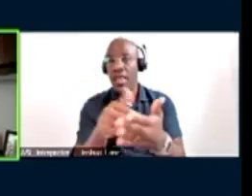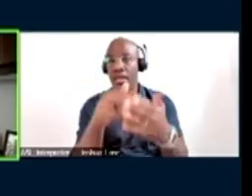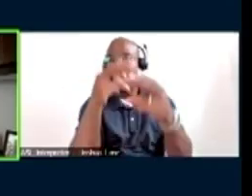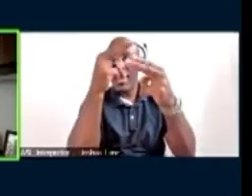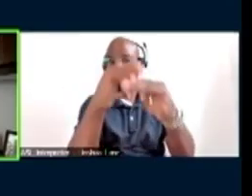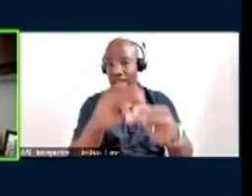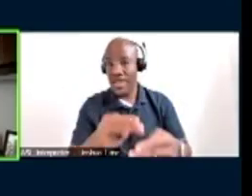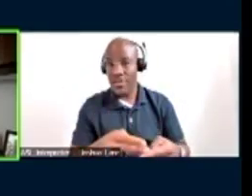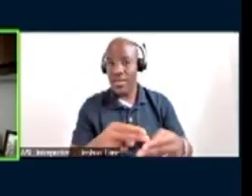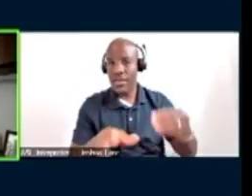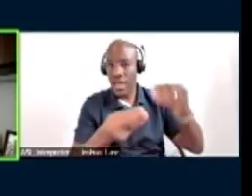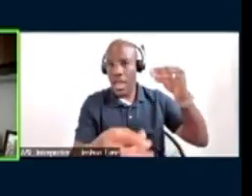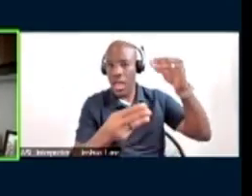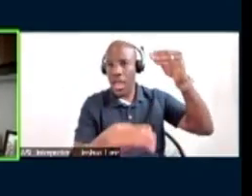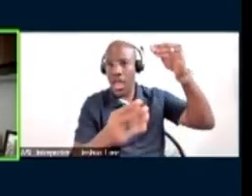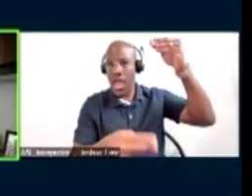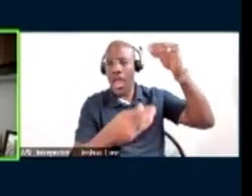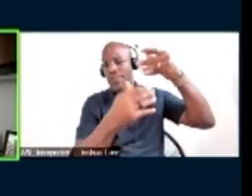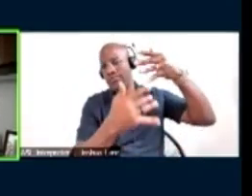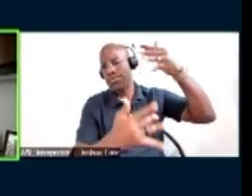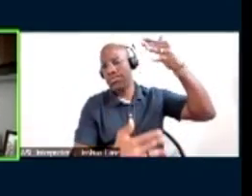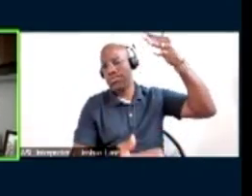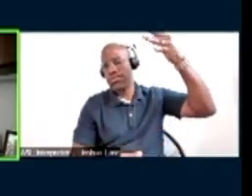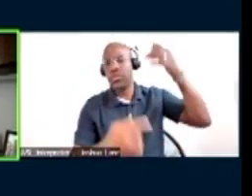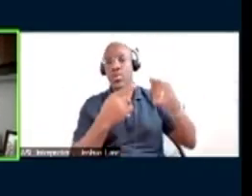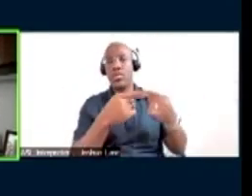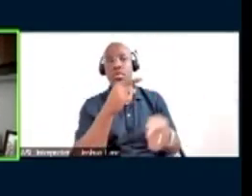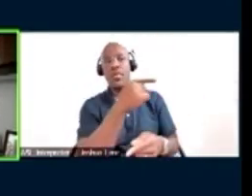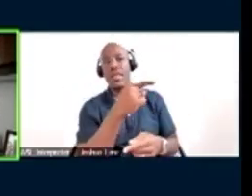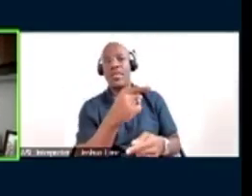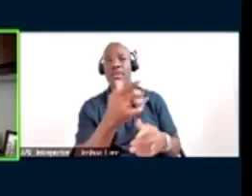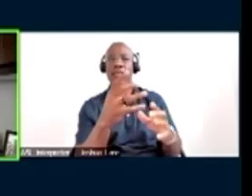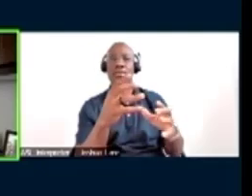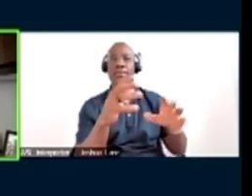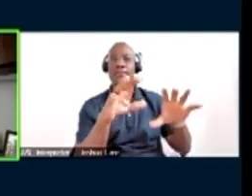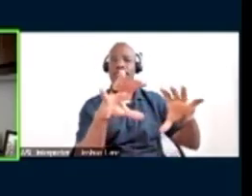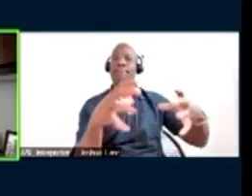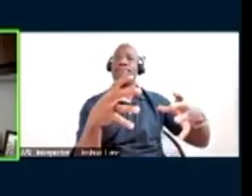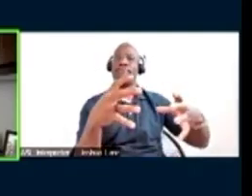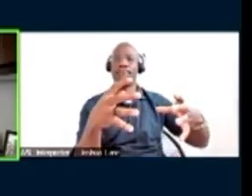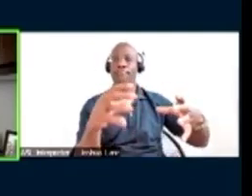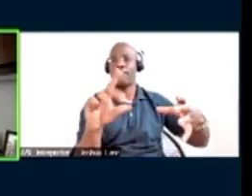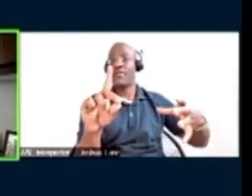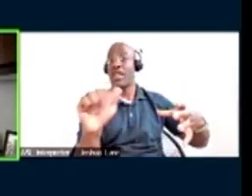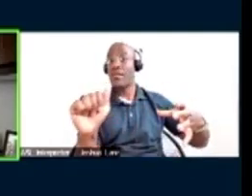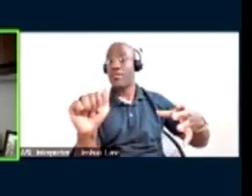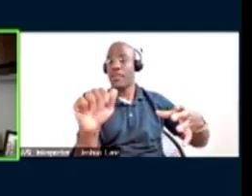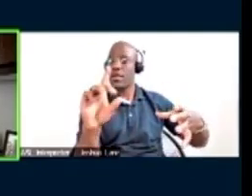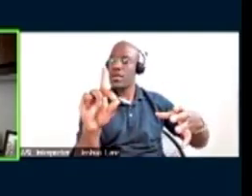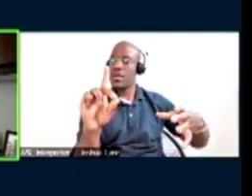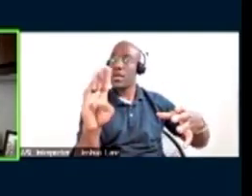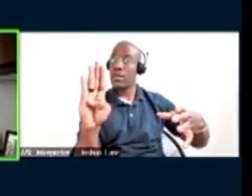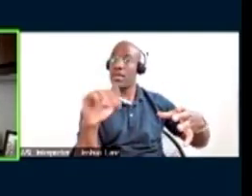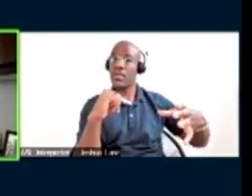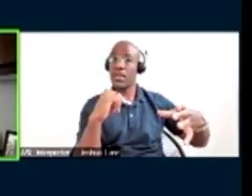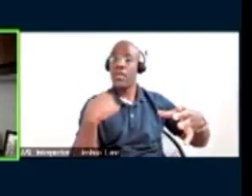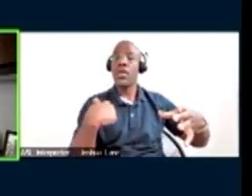And in so doing brought a lot of new names to SRO awareness.